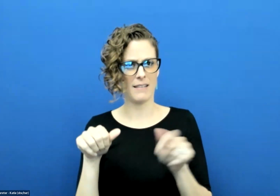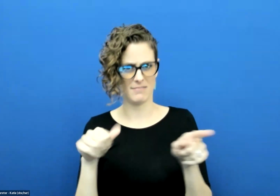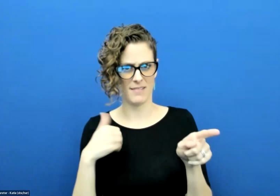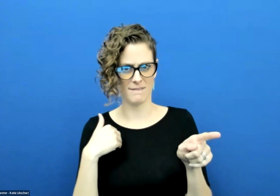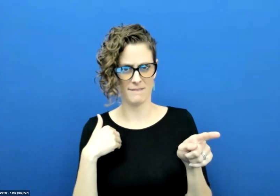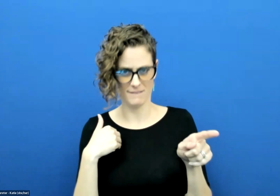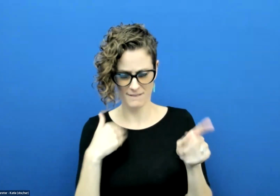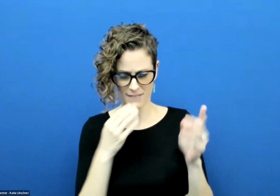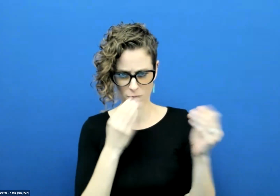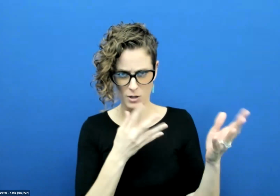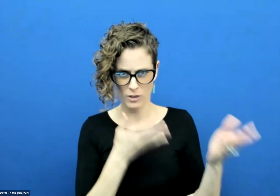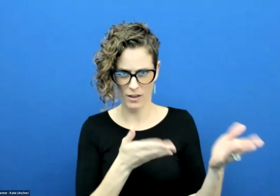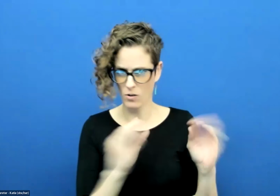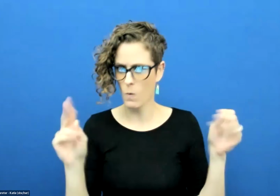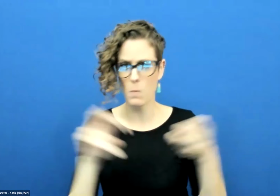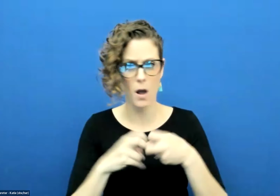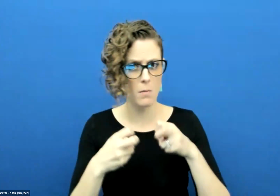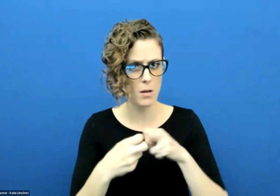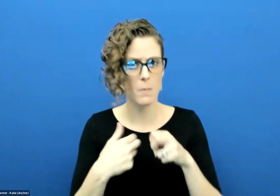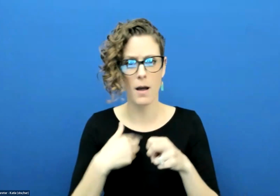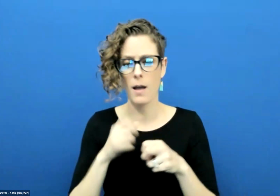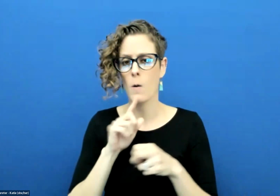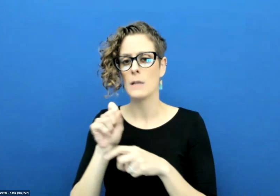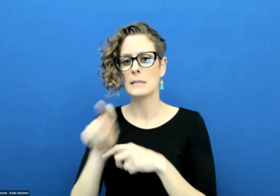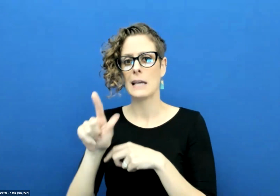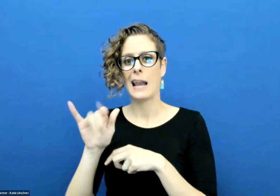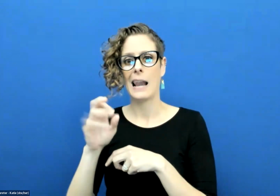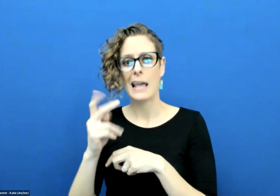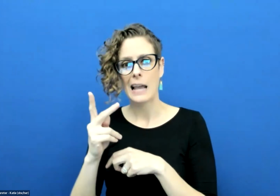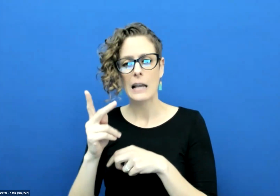um no problem at all I'll send you direct links to these things if you want them so just send